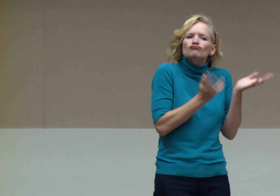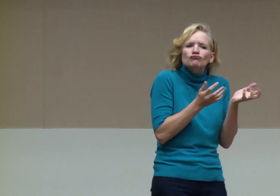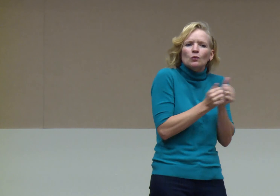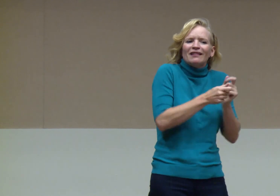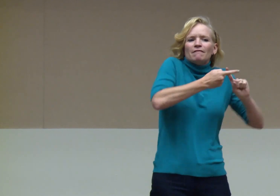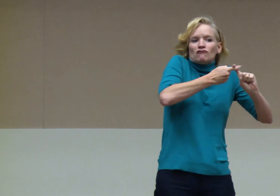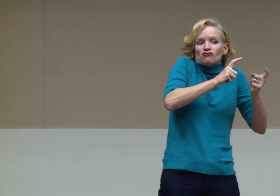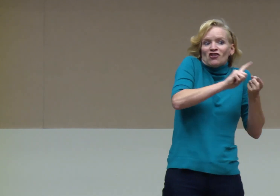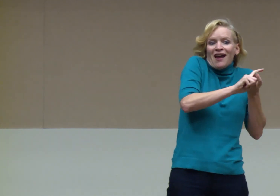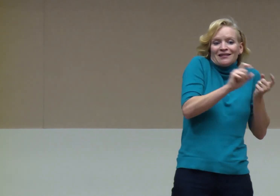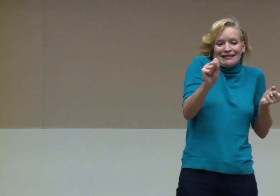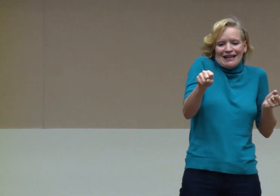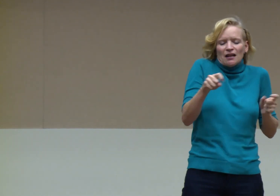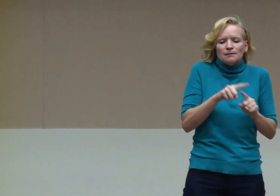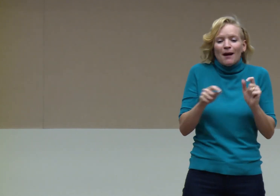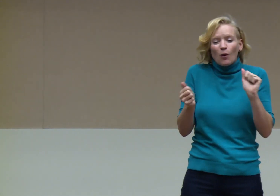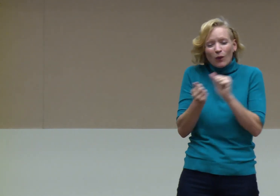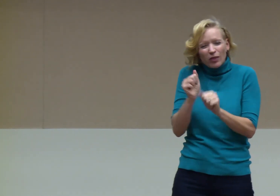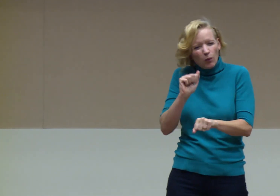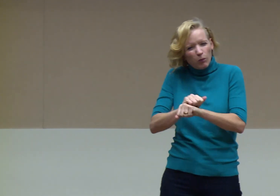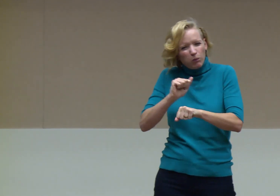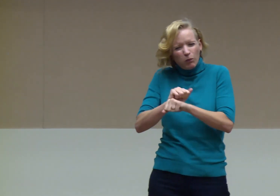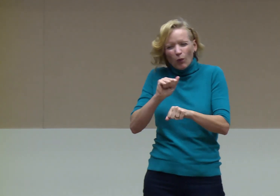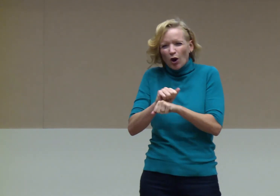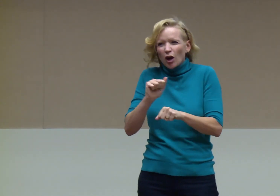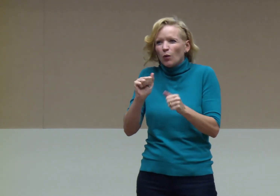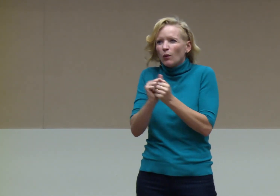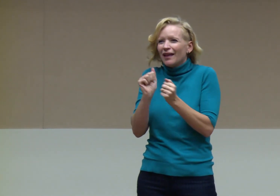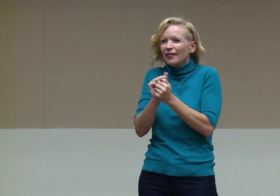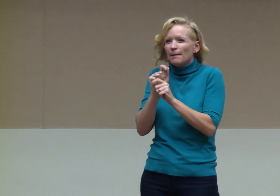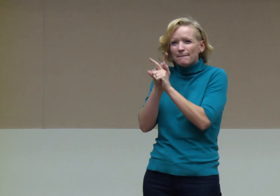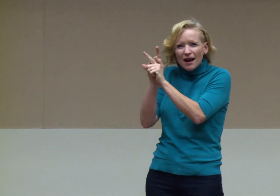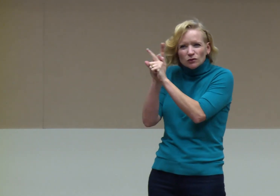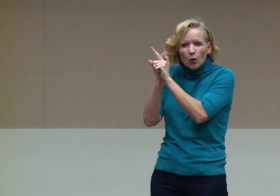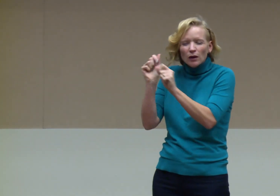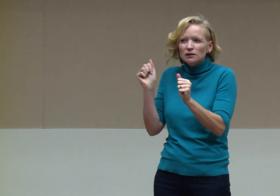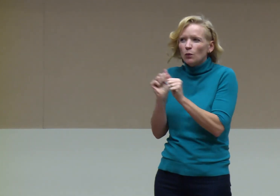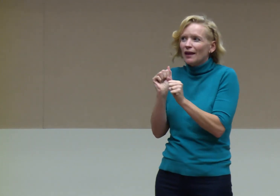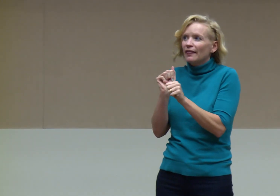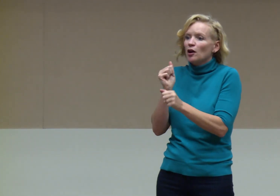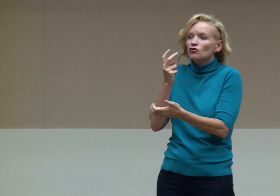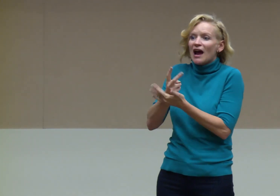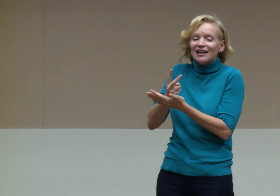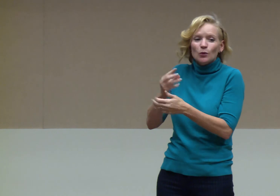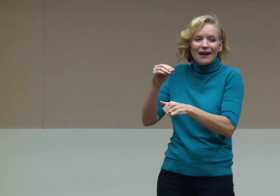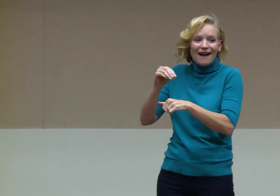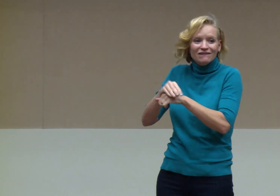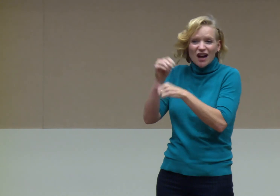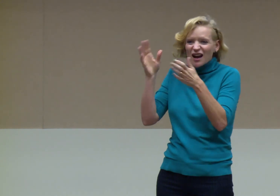I mean, yes, I balance with friends or I talked with friends about how to balance,